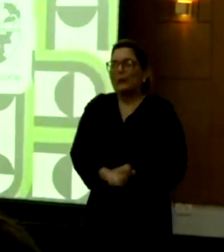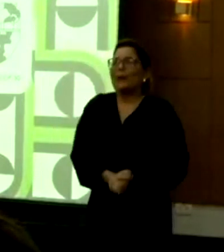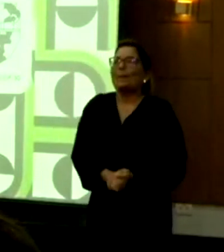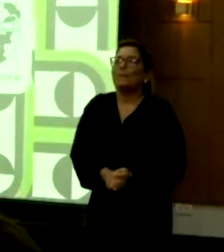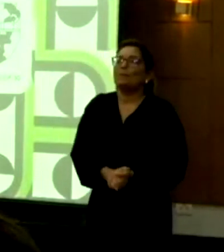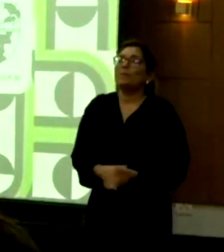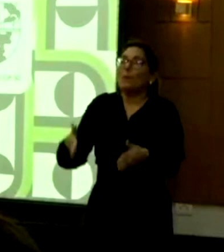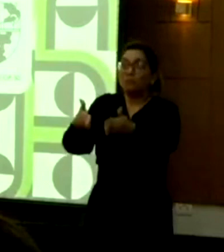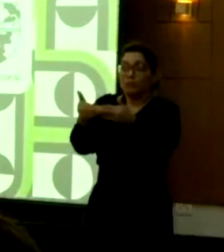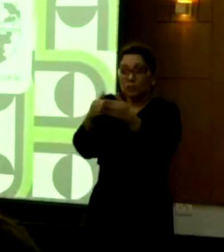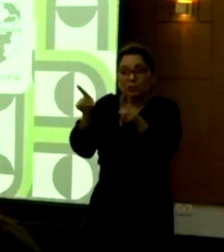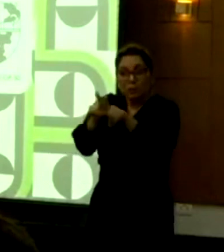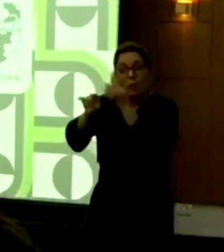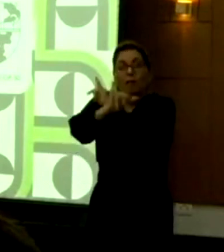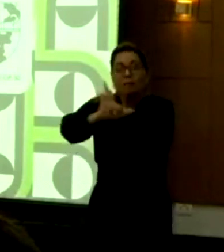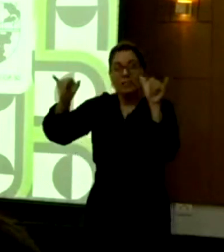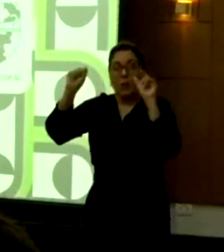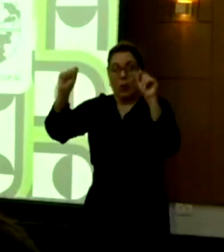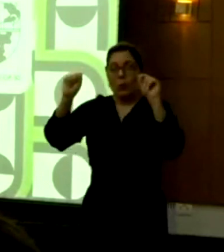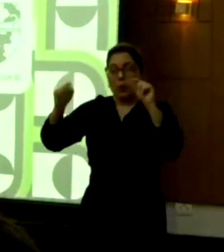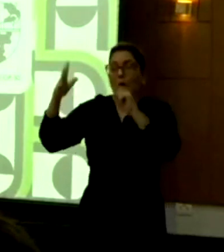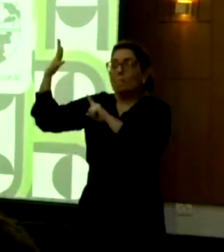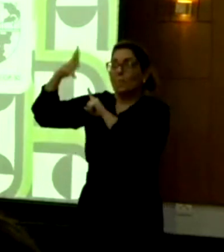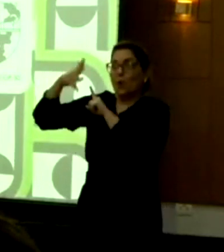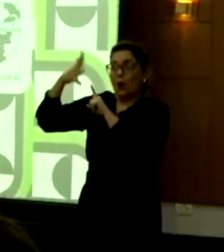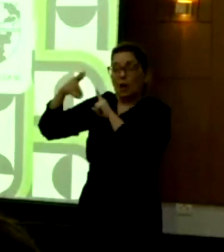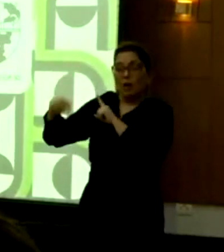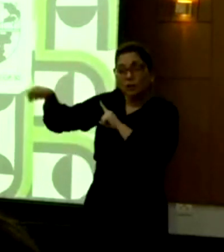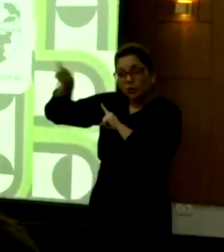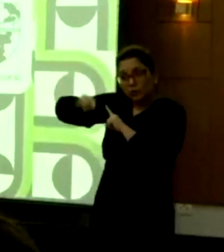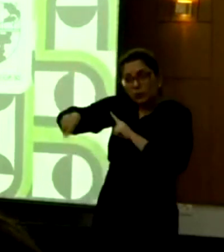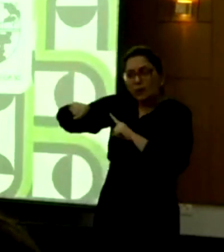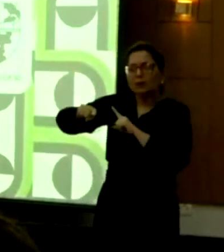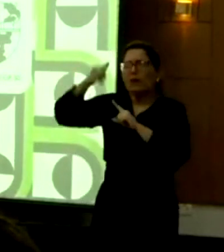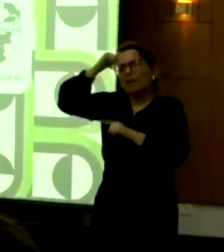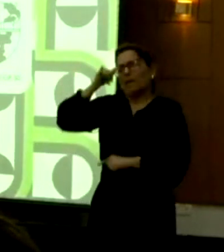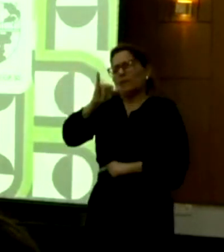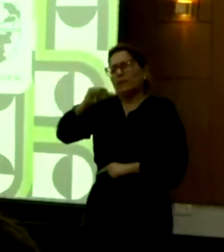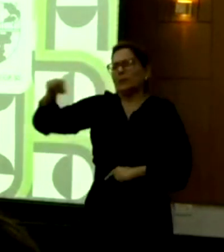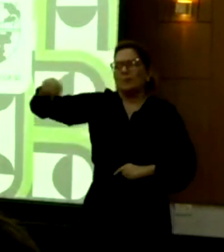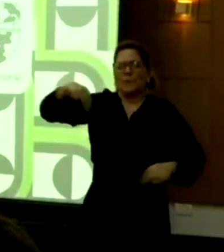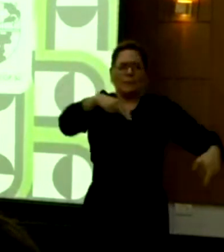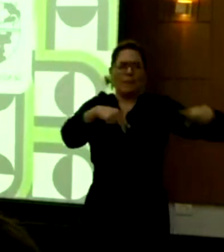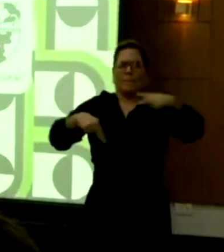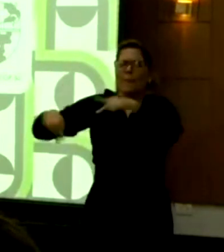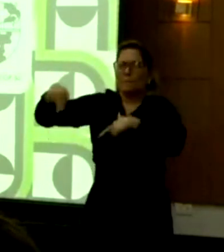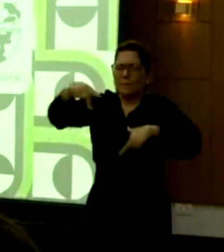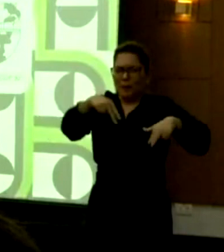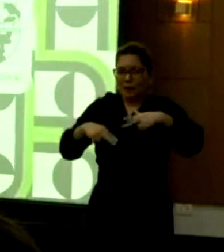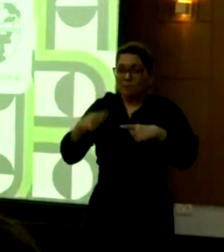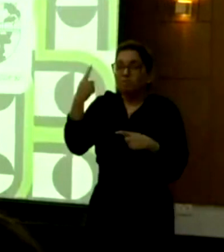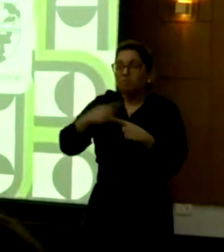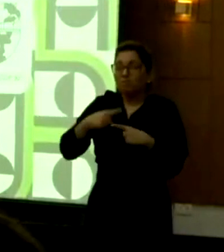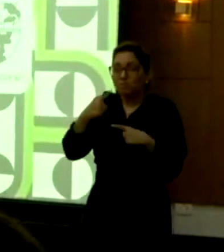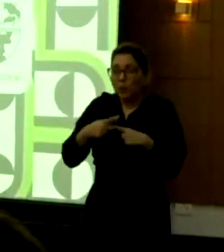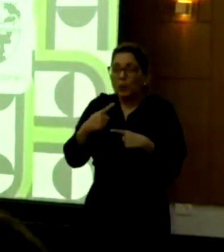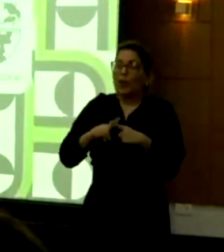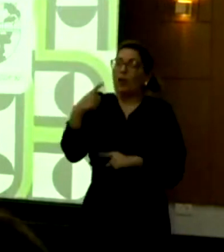during the panels as well, please avoid going through this side and going to the in front of them because we are there transmitting